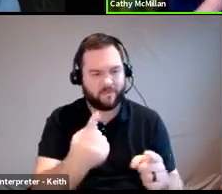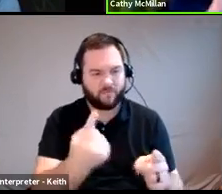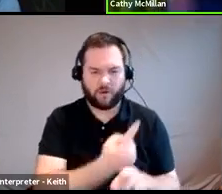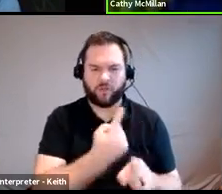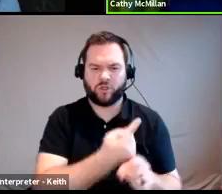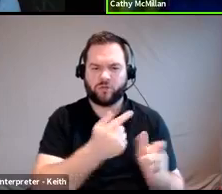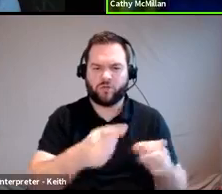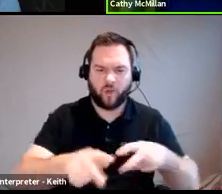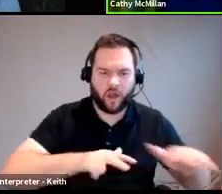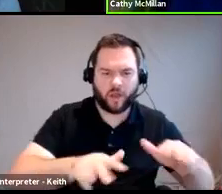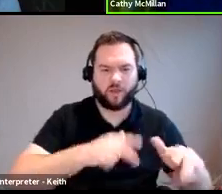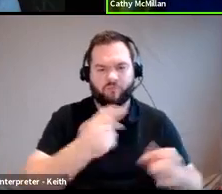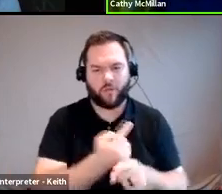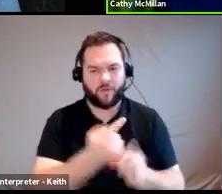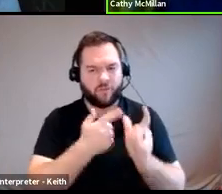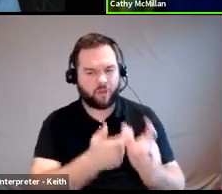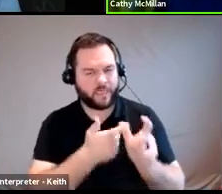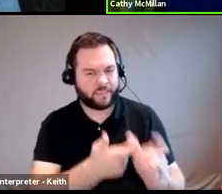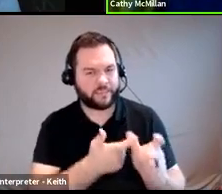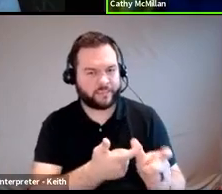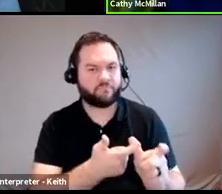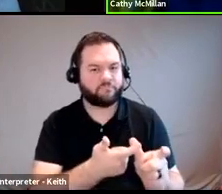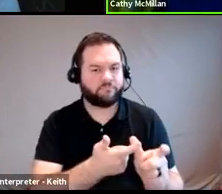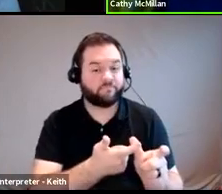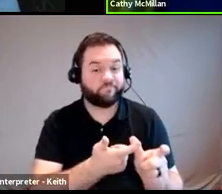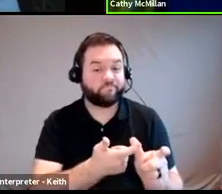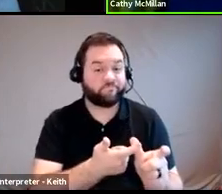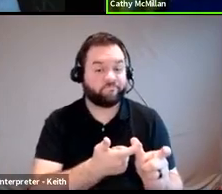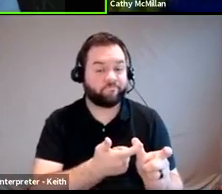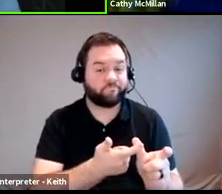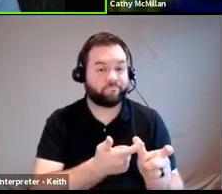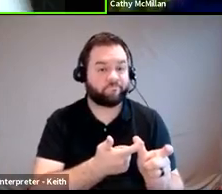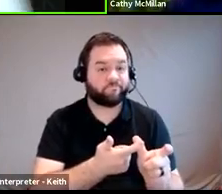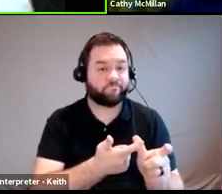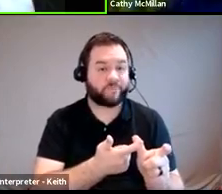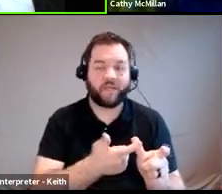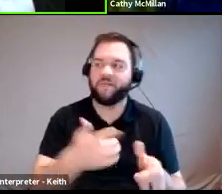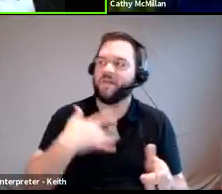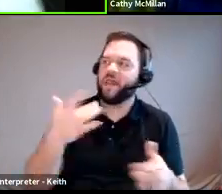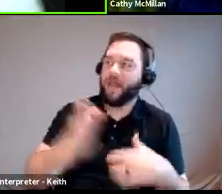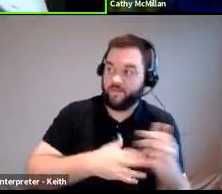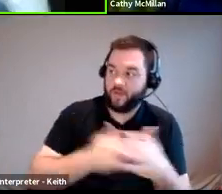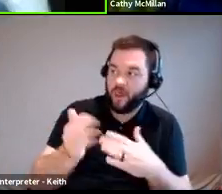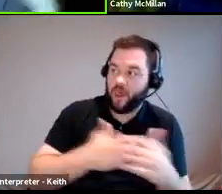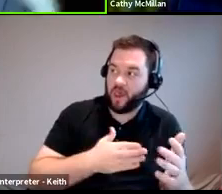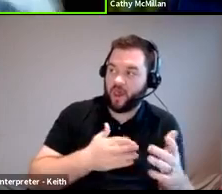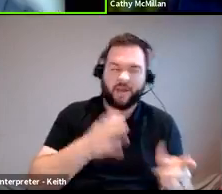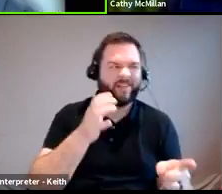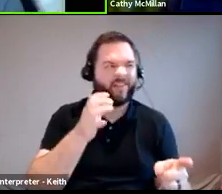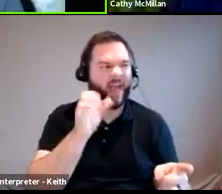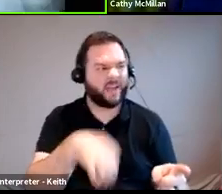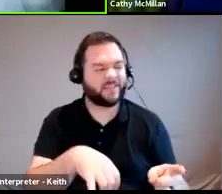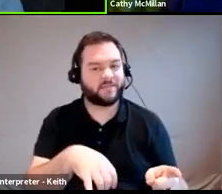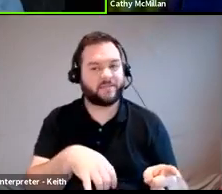where they can function properly where they can function properly, or. adult a level where they can actually. y run, or where well run, or where they feel comfortable